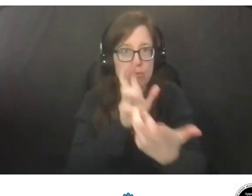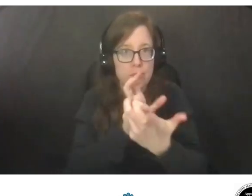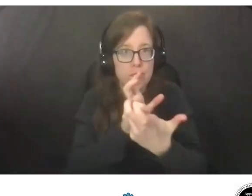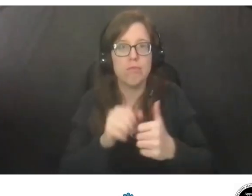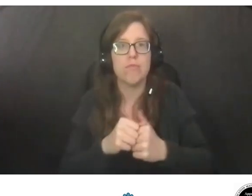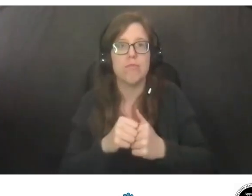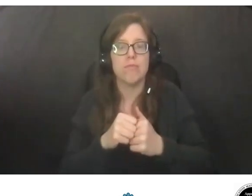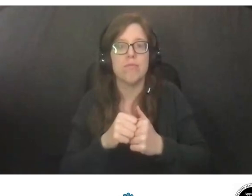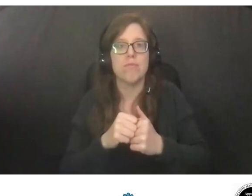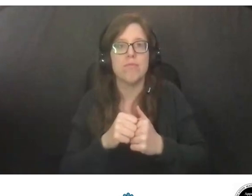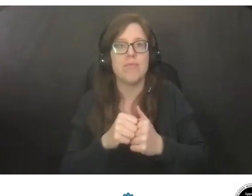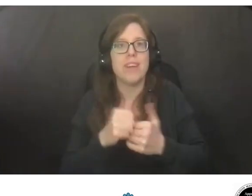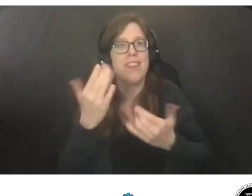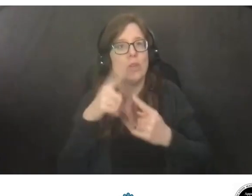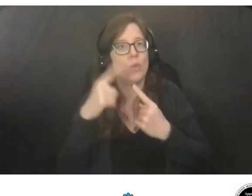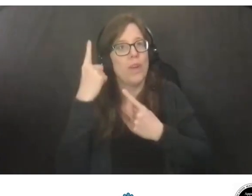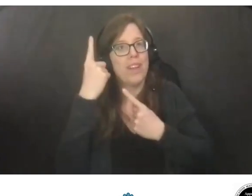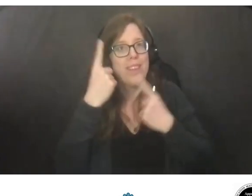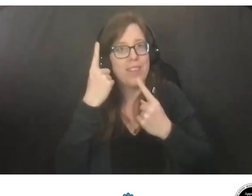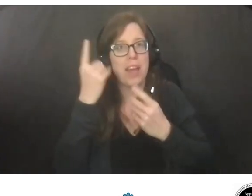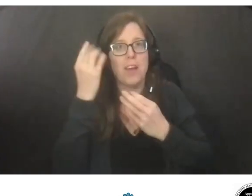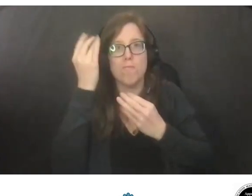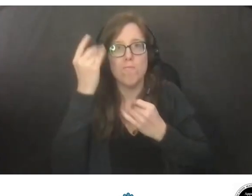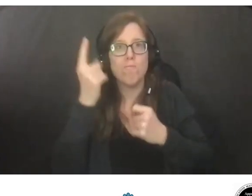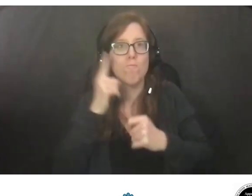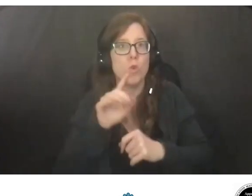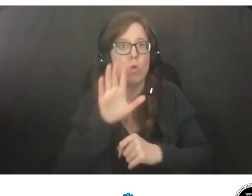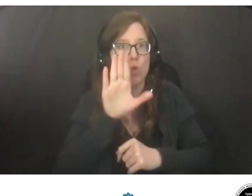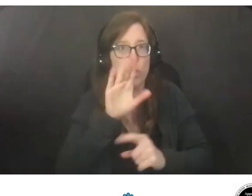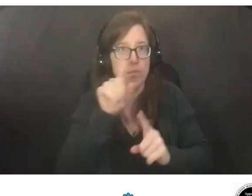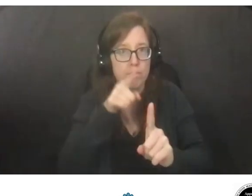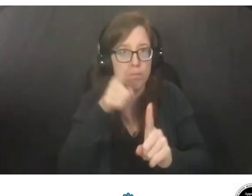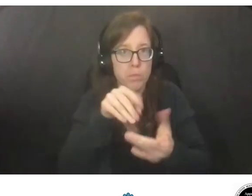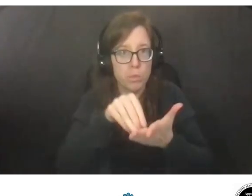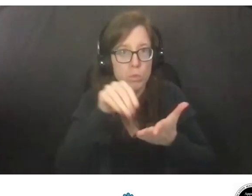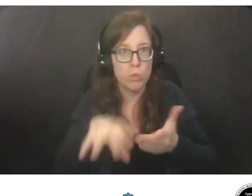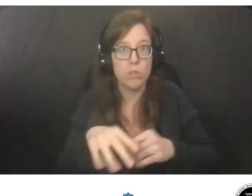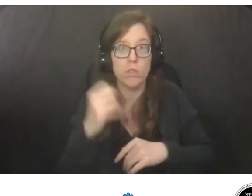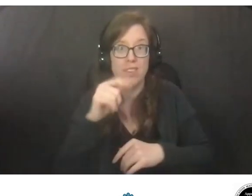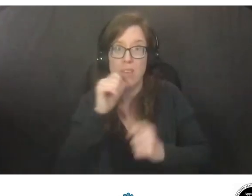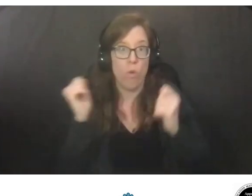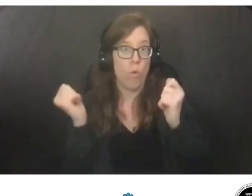things...things to consider and think about for your student. With–not all groups,